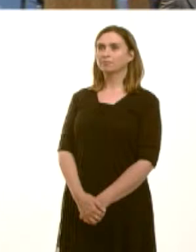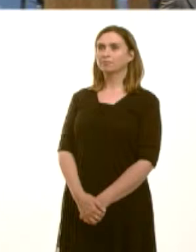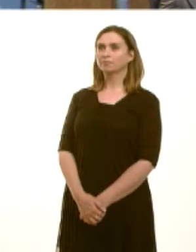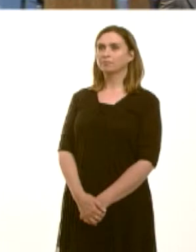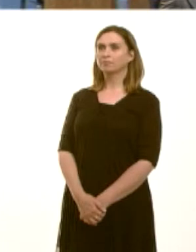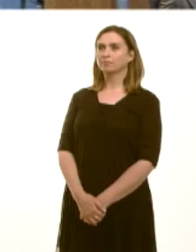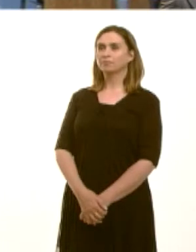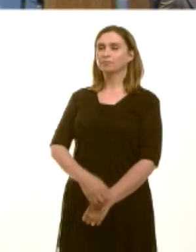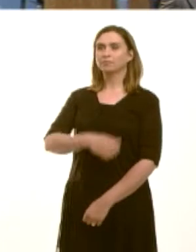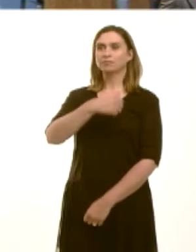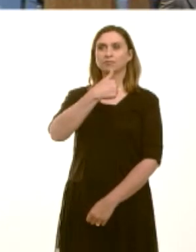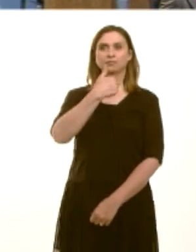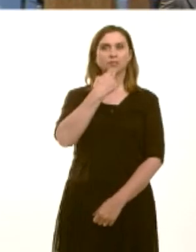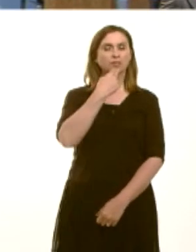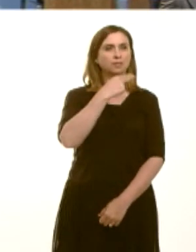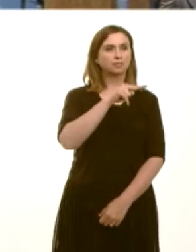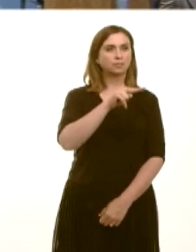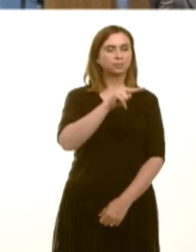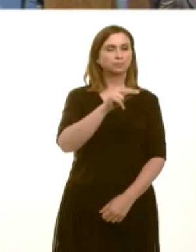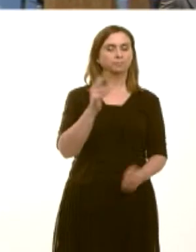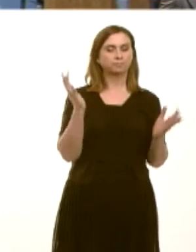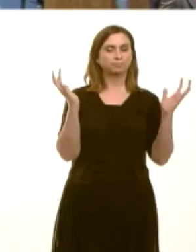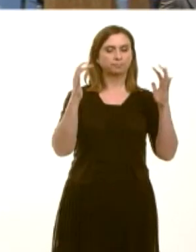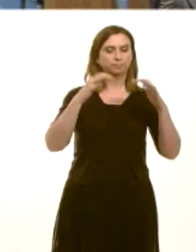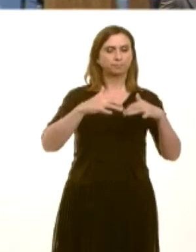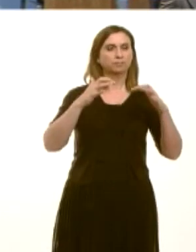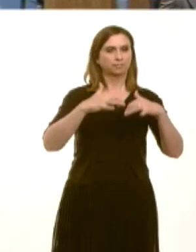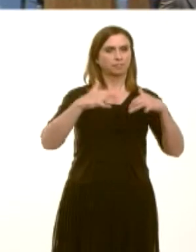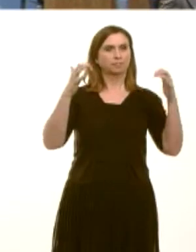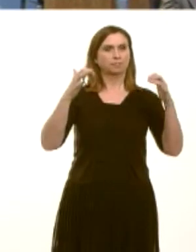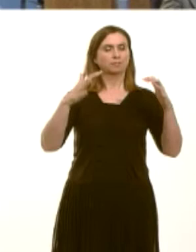Y Llywydd / The Presiding Officer: Good afternoon. The National Assembly for Wales is now in